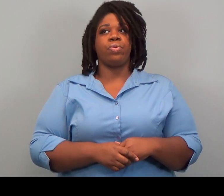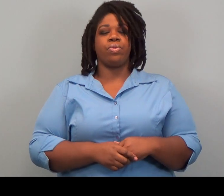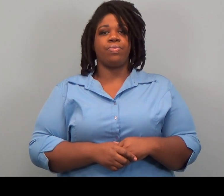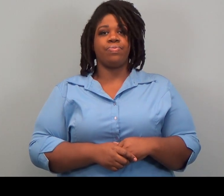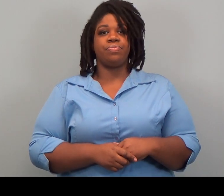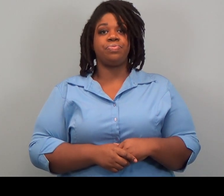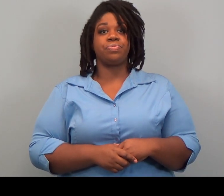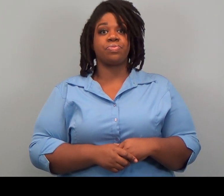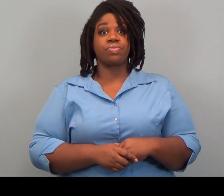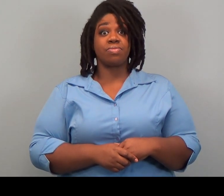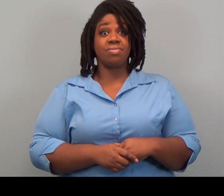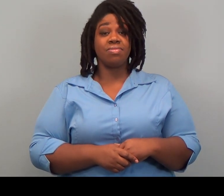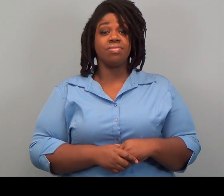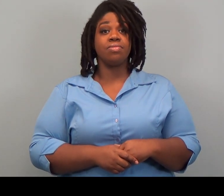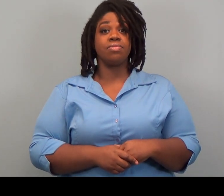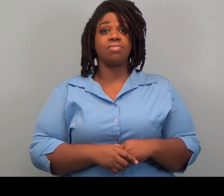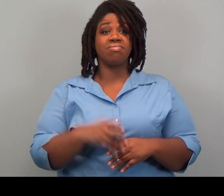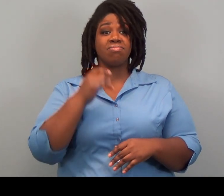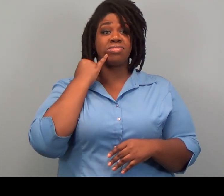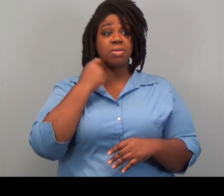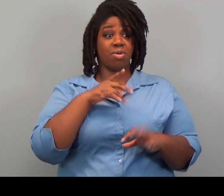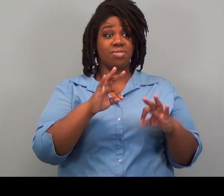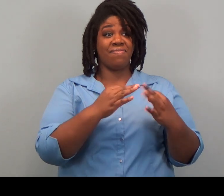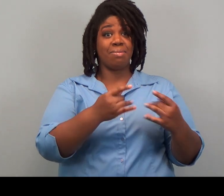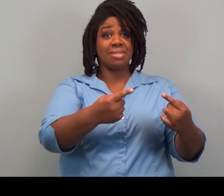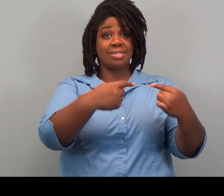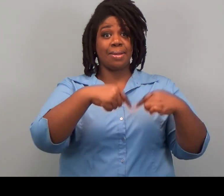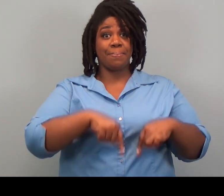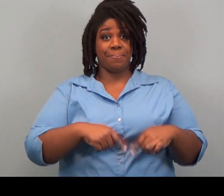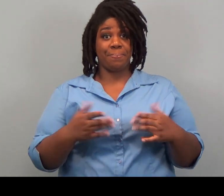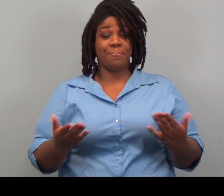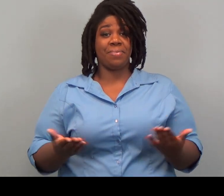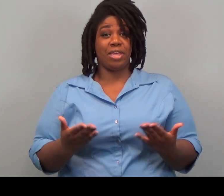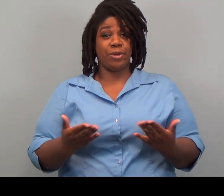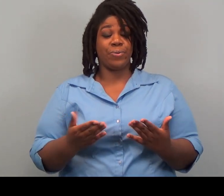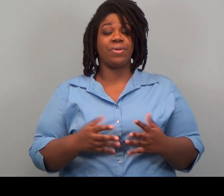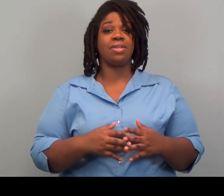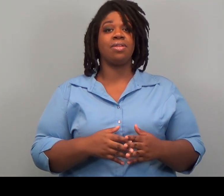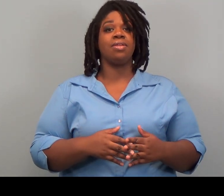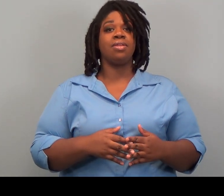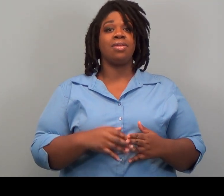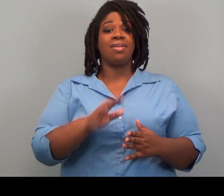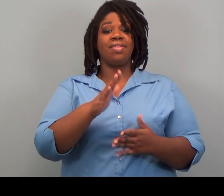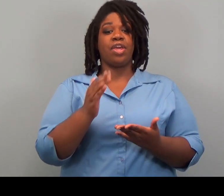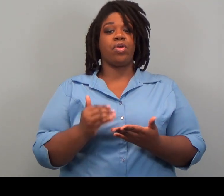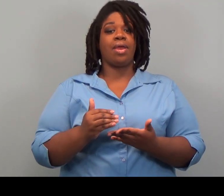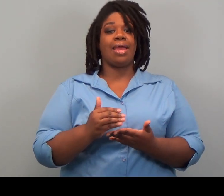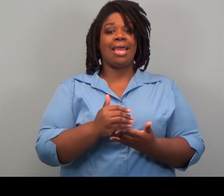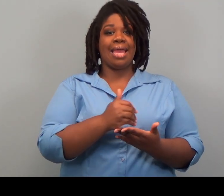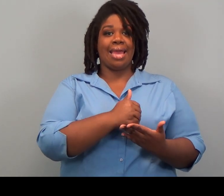So a family that comes to our tax site has to meet income eligibility guidelines.